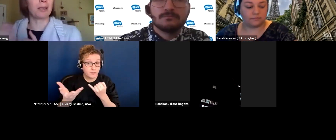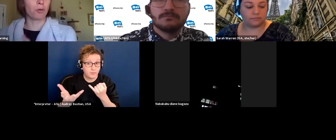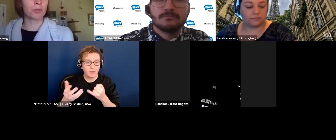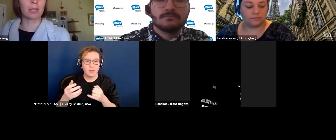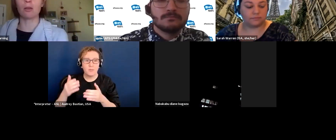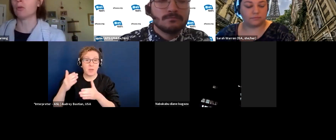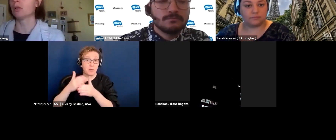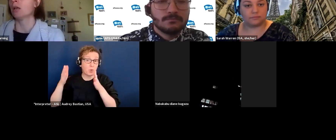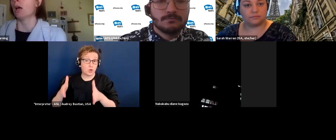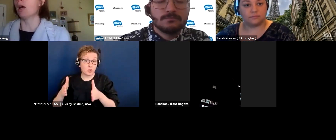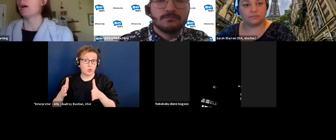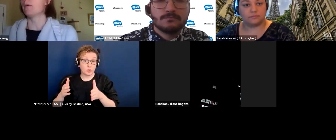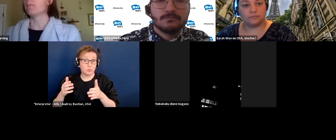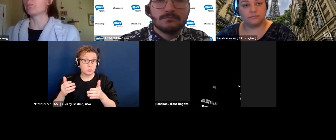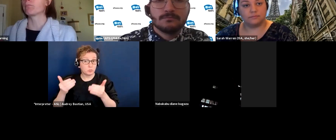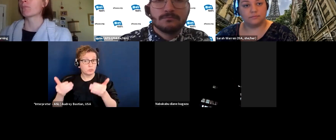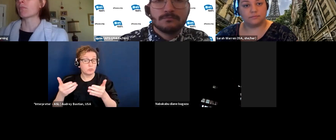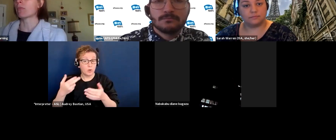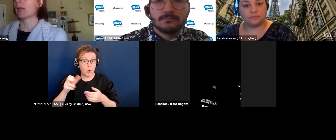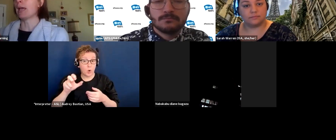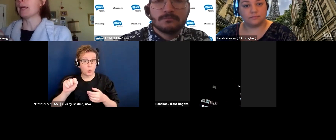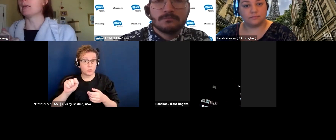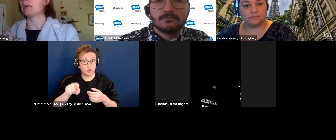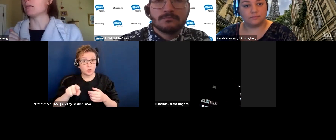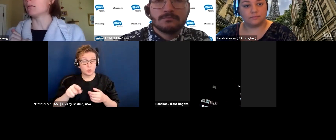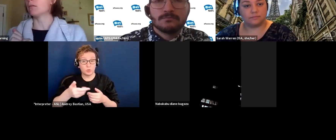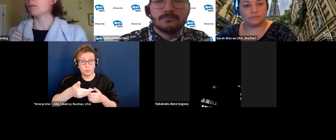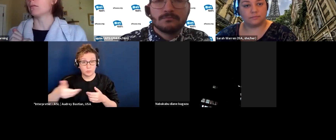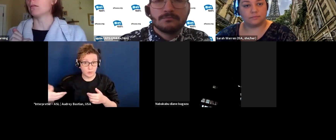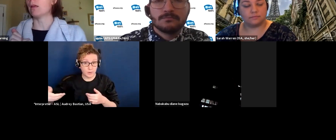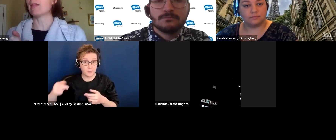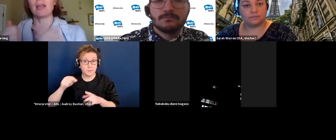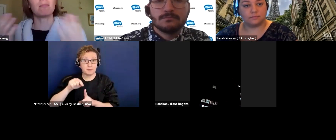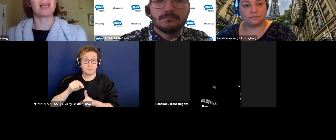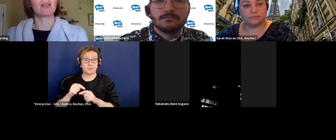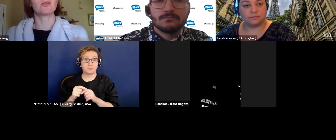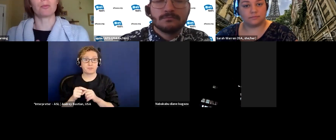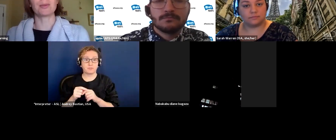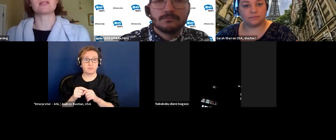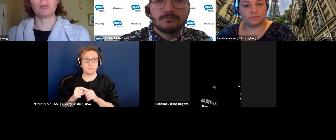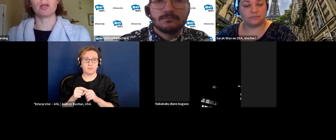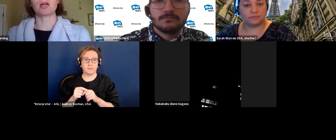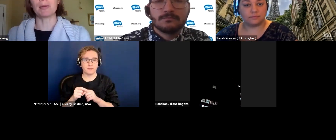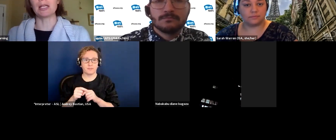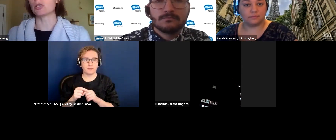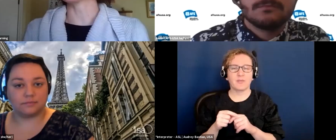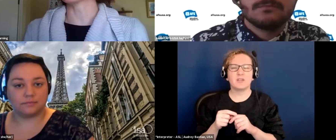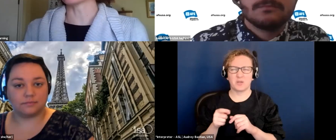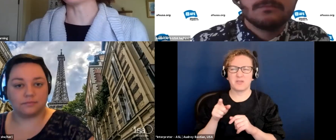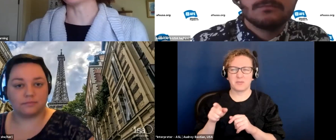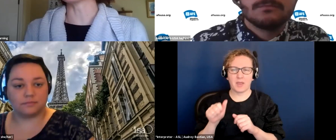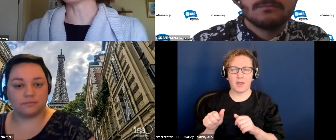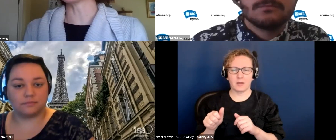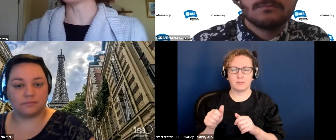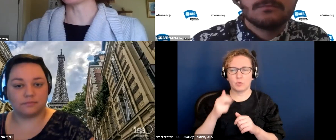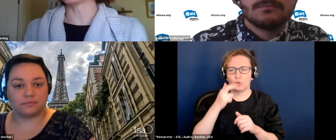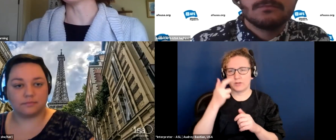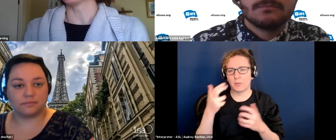be hosting you, and then making the reasonable accommodations as much as we can.